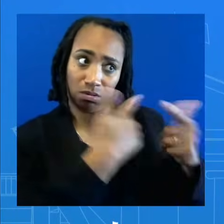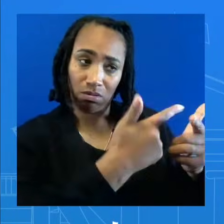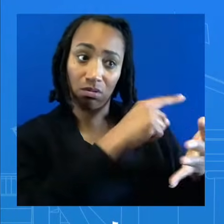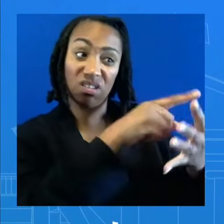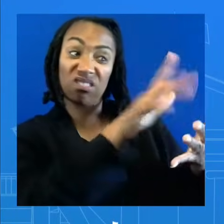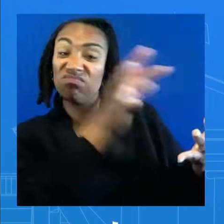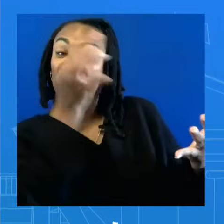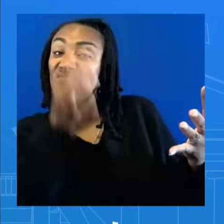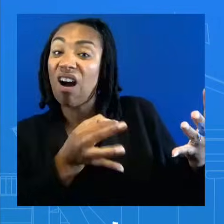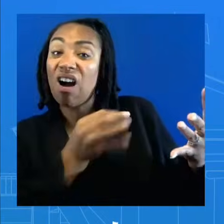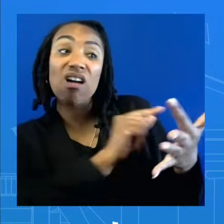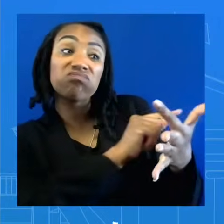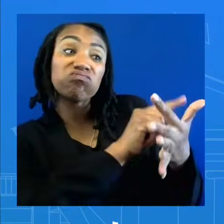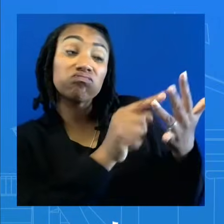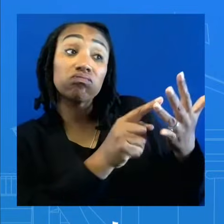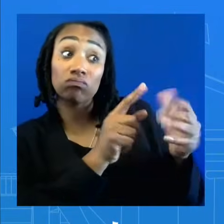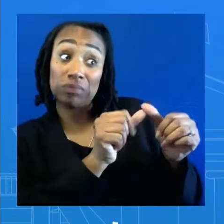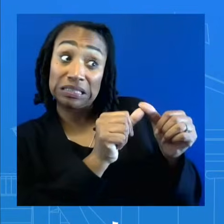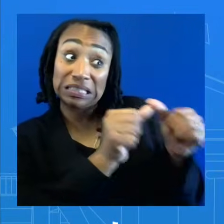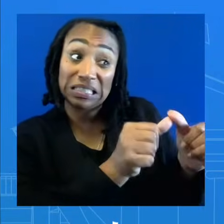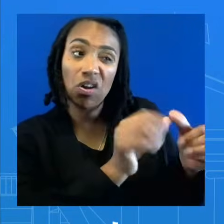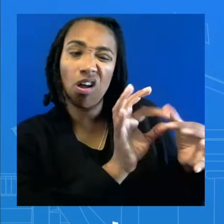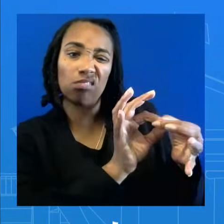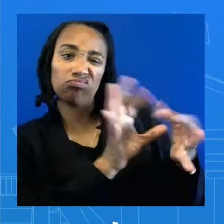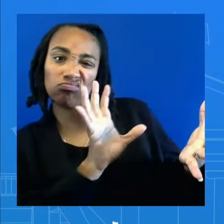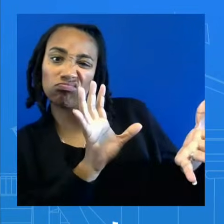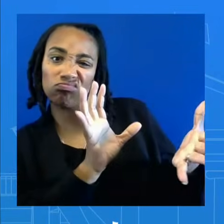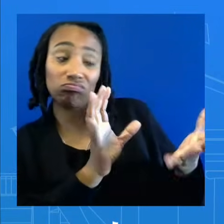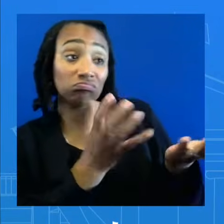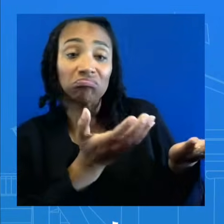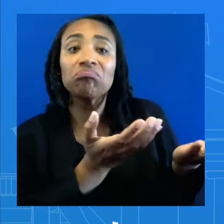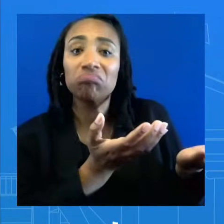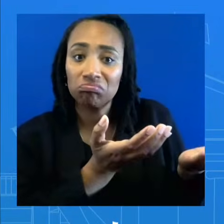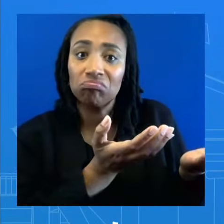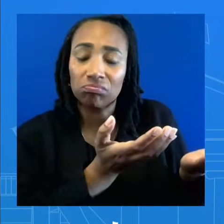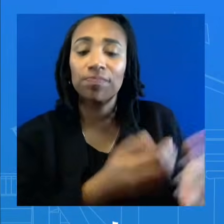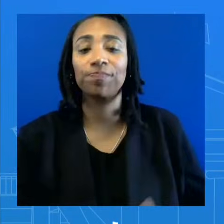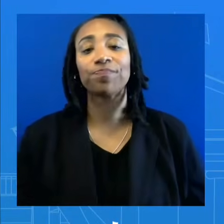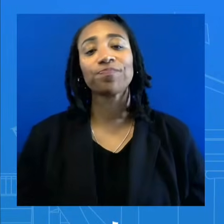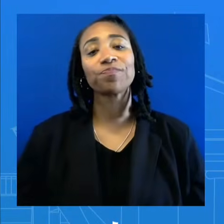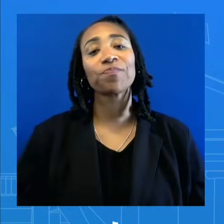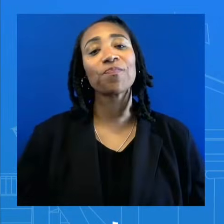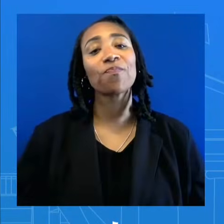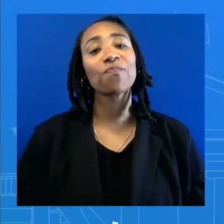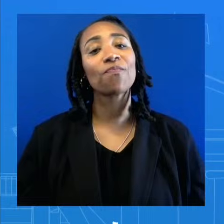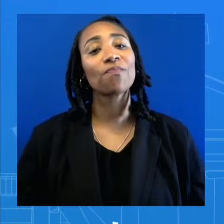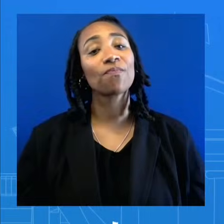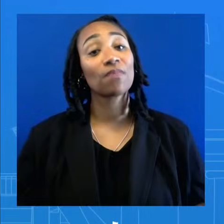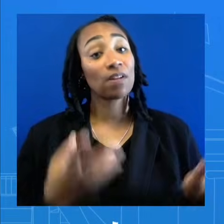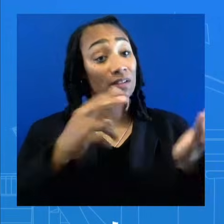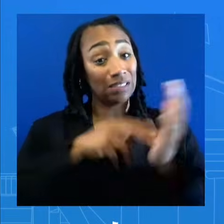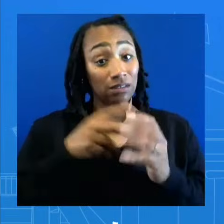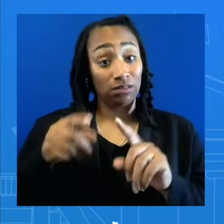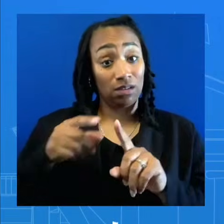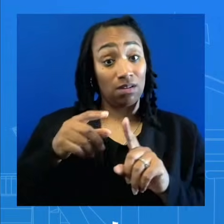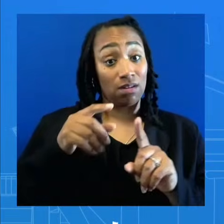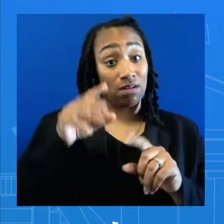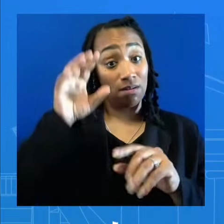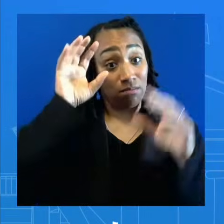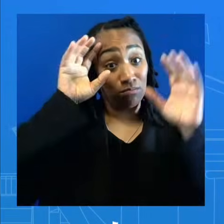And if -- if that means having a conversation with President Xi around the inauguration that President Trump wants to do, well, again, that's his prerogative. Ms. Jean-Pierre: Go ahead.